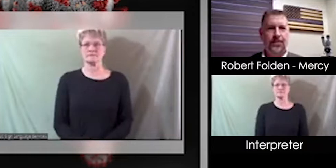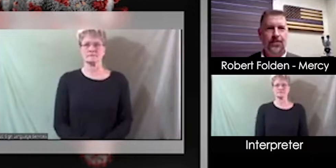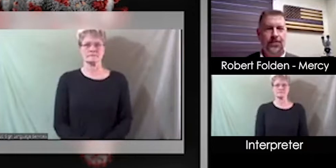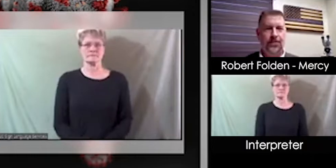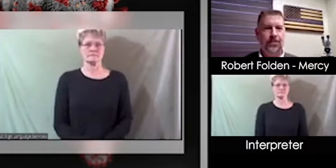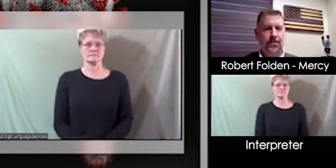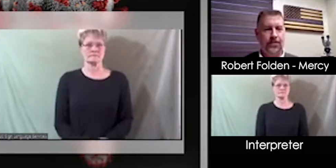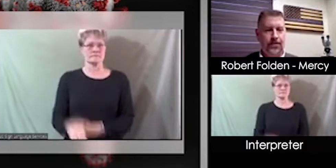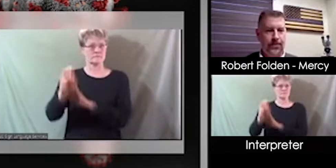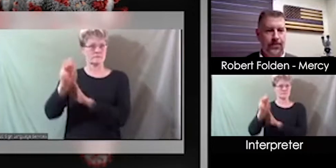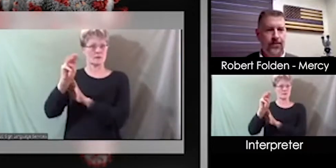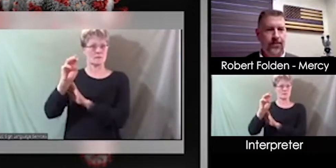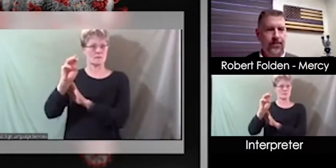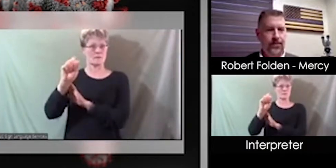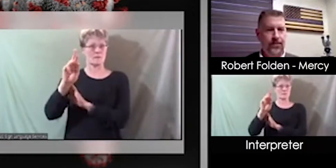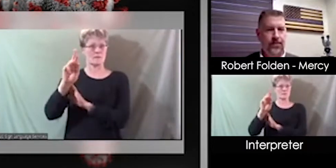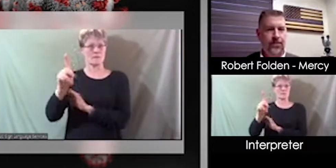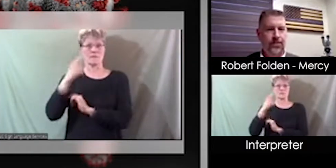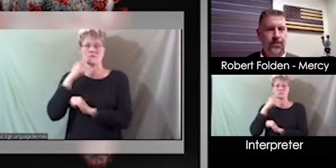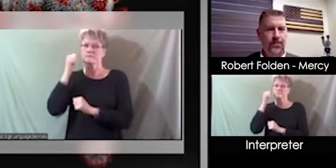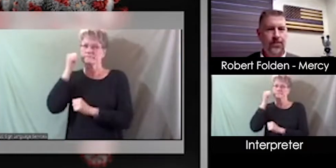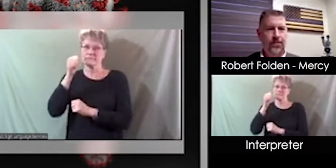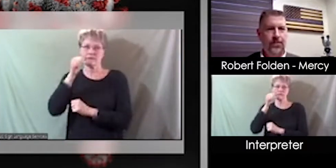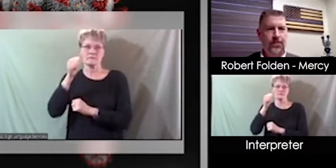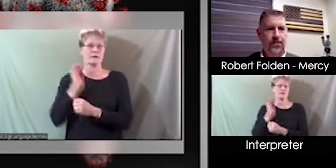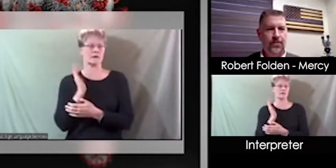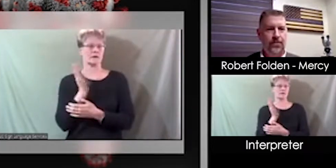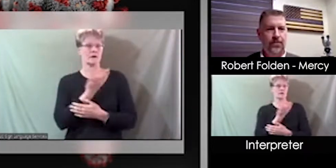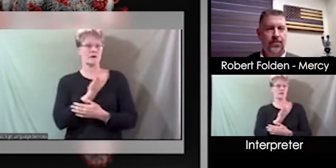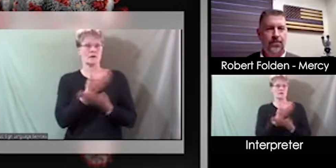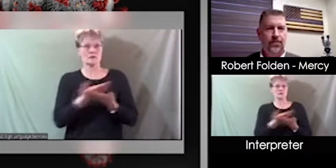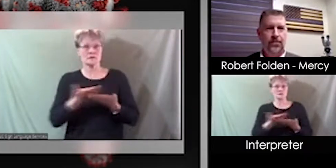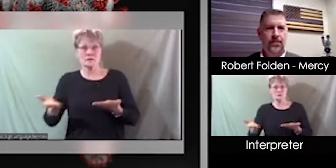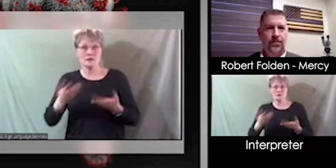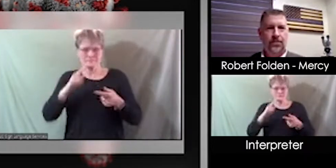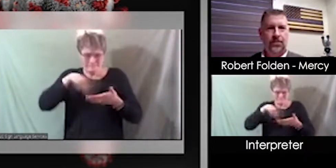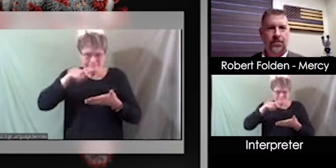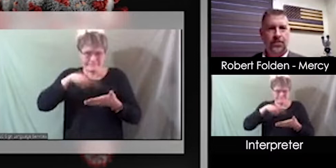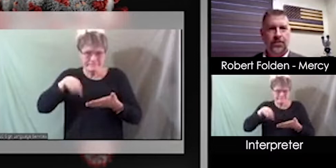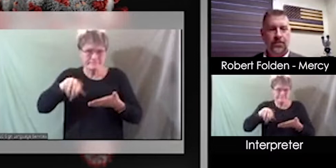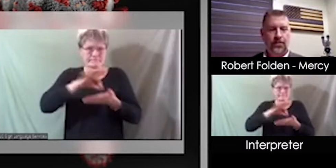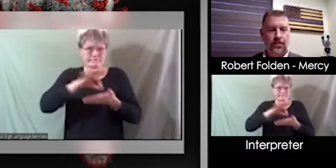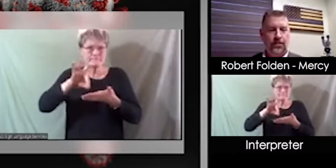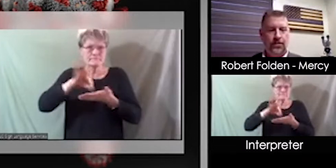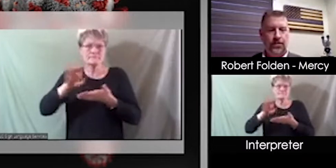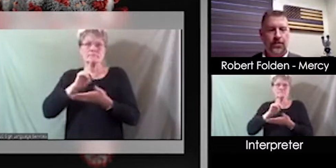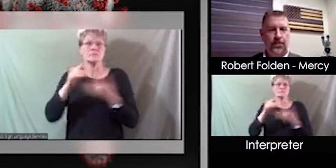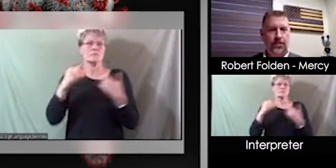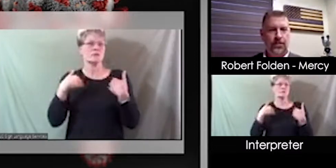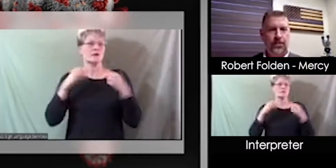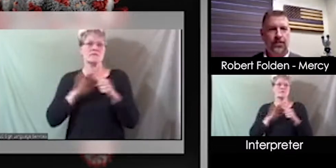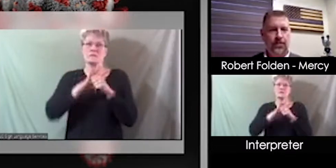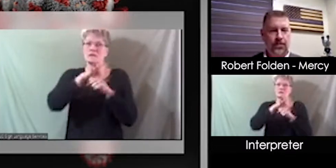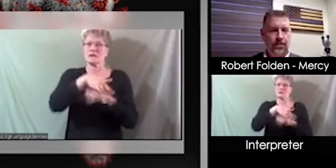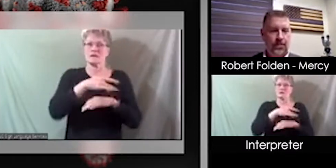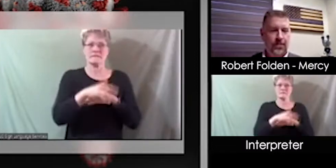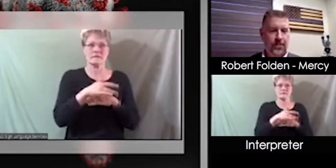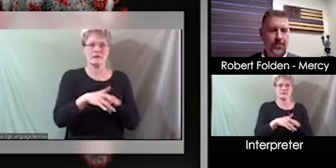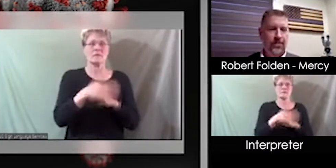levels making sure we have an adequate supply and any of the contingency plans that we have just in case there is a surge of